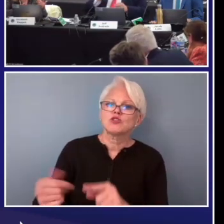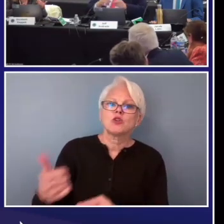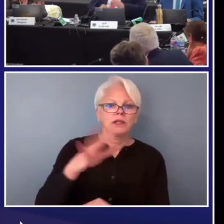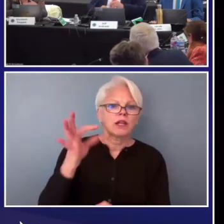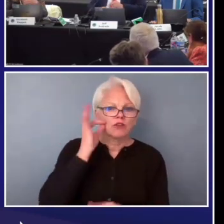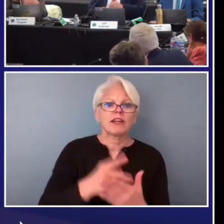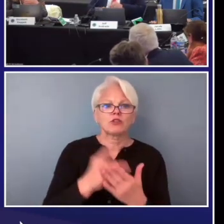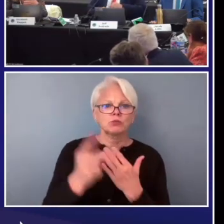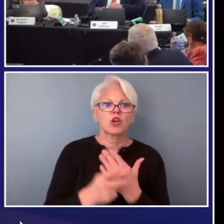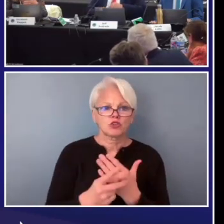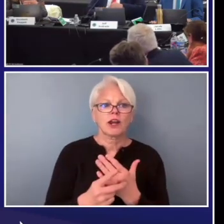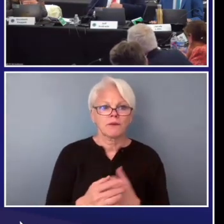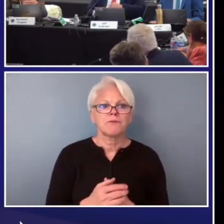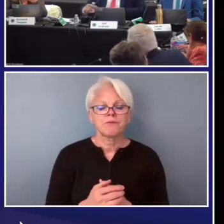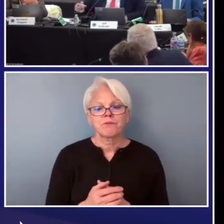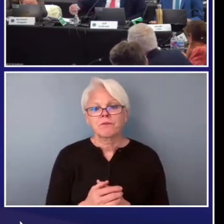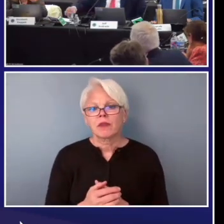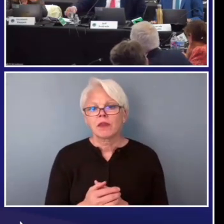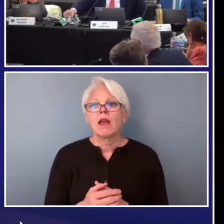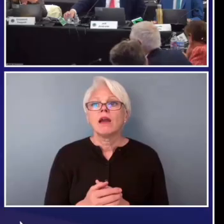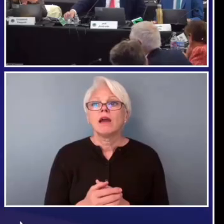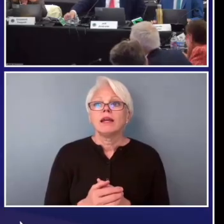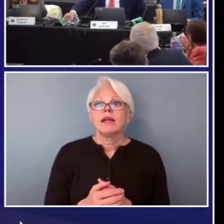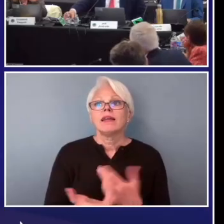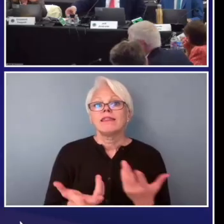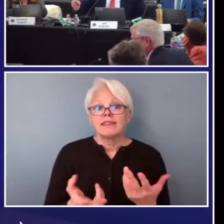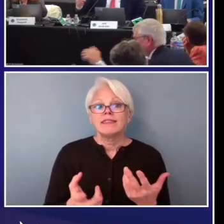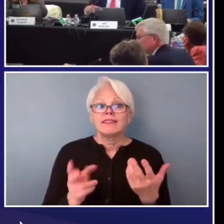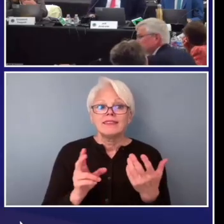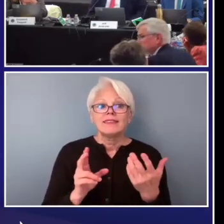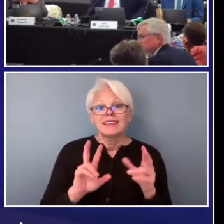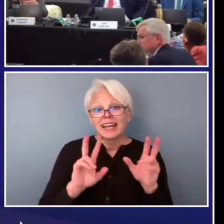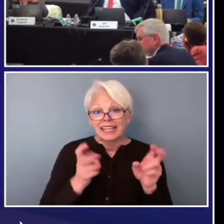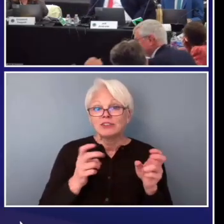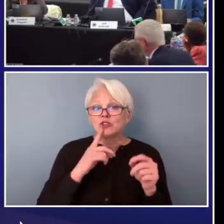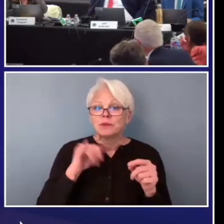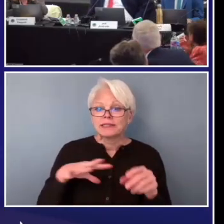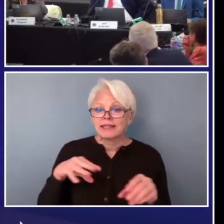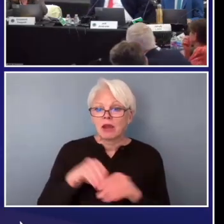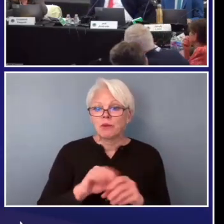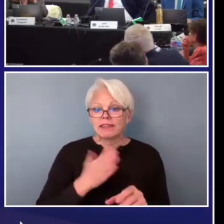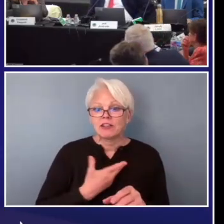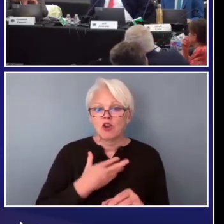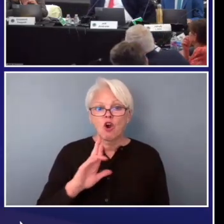Um, The issue is that, um, within our regulations and statute, it is